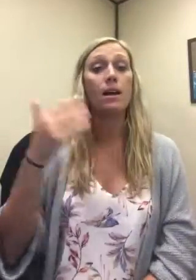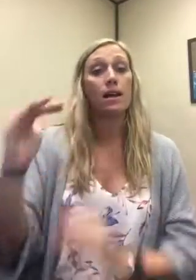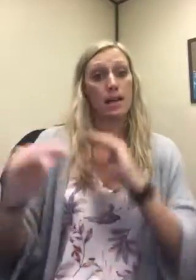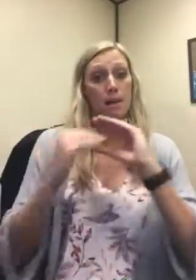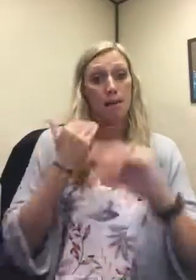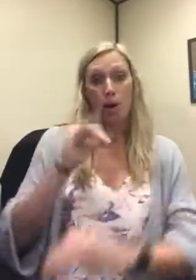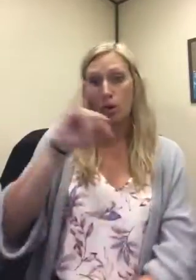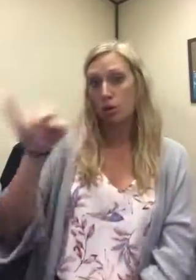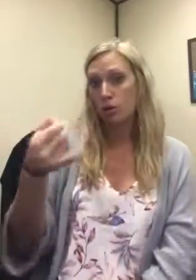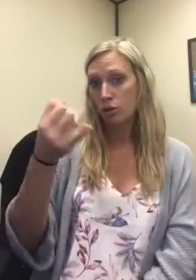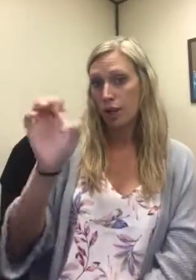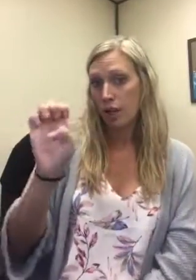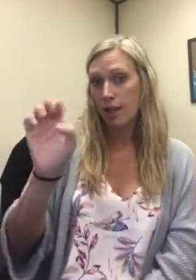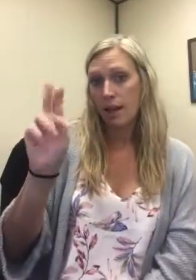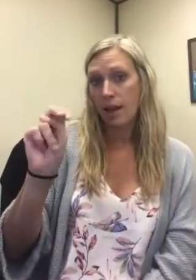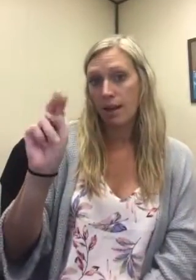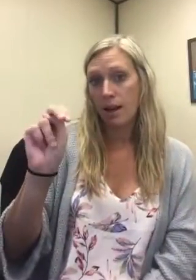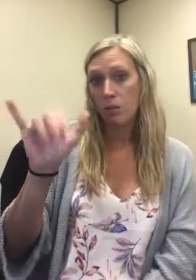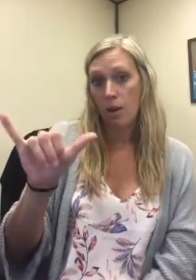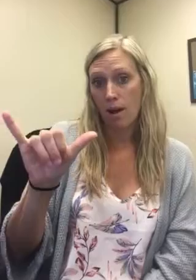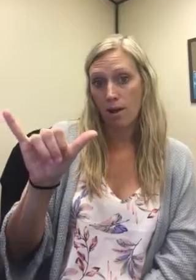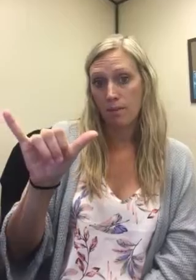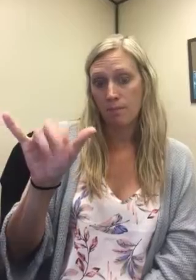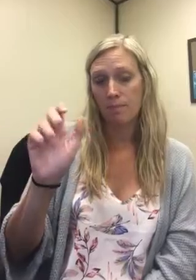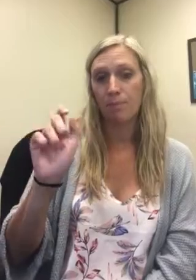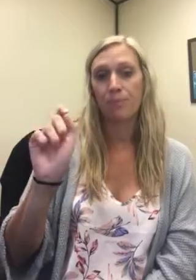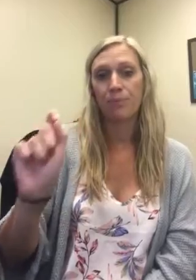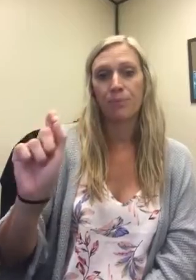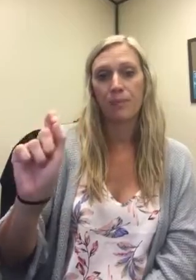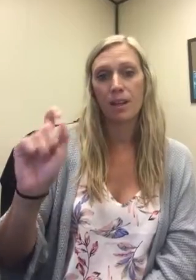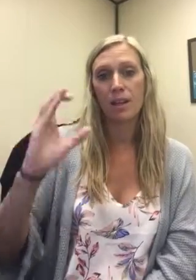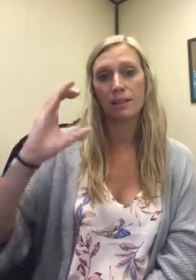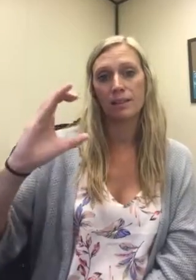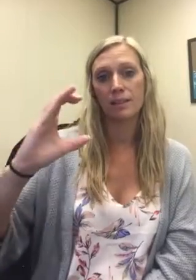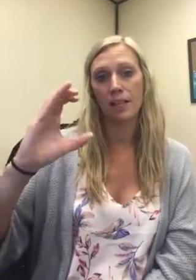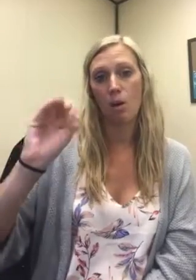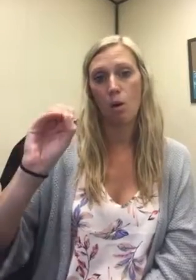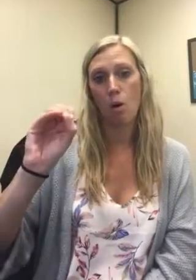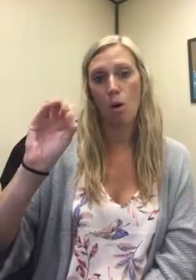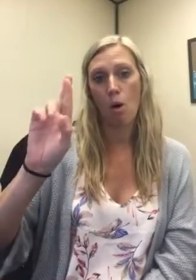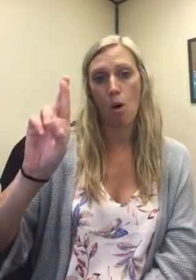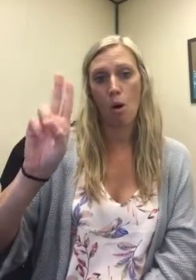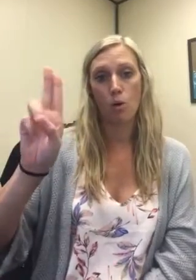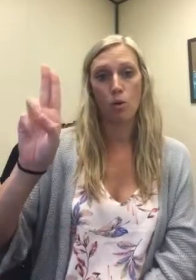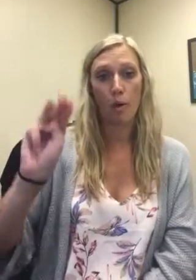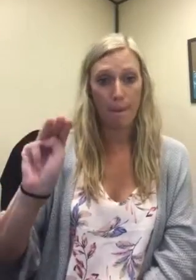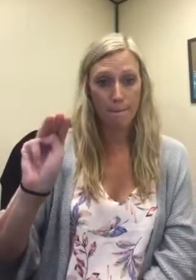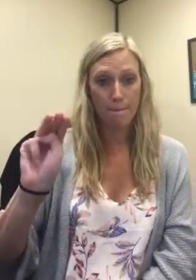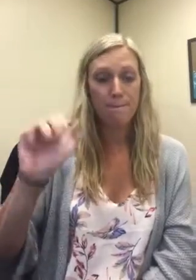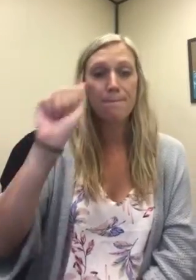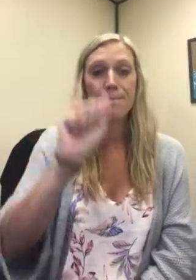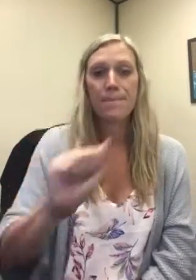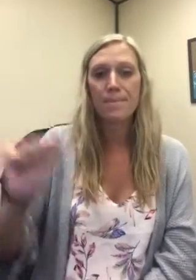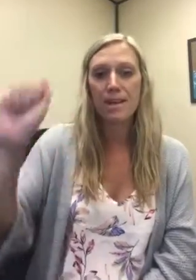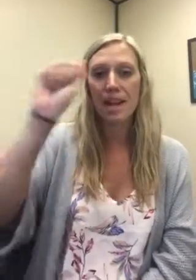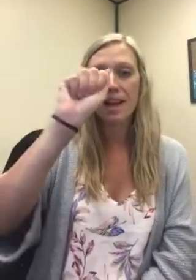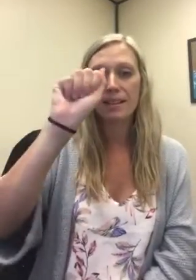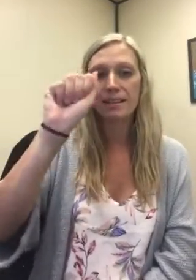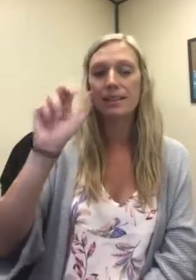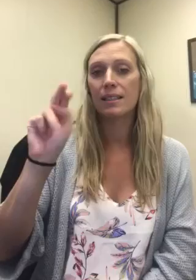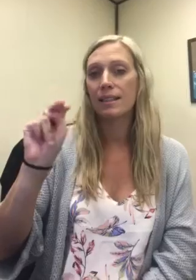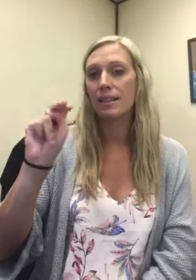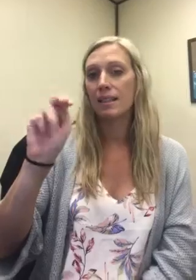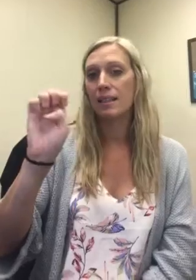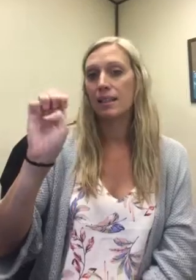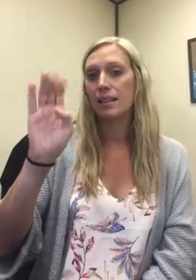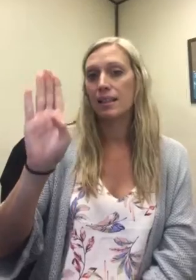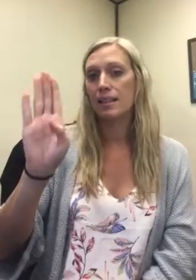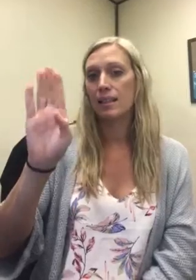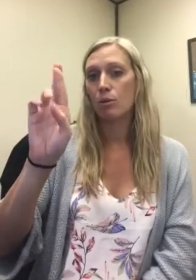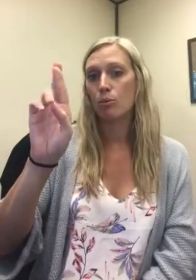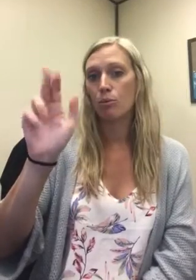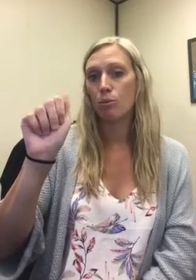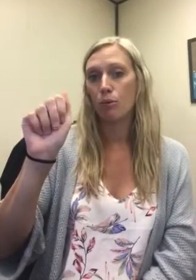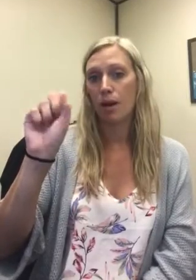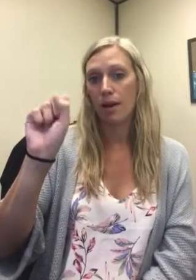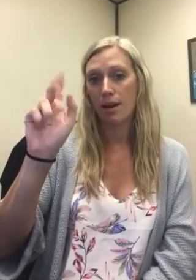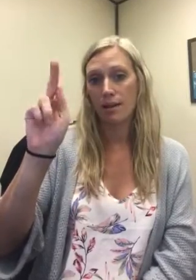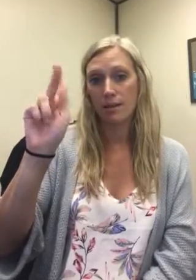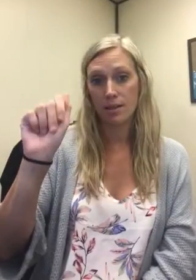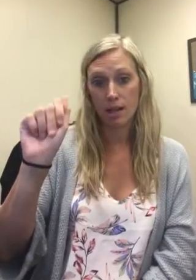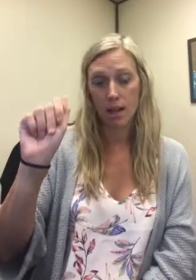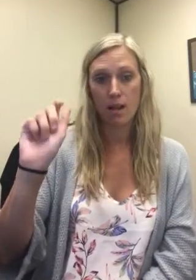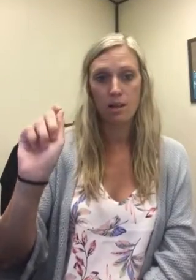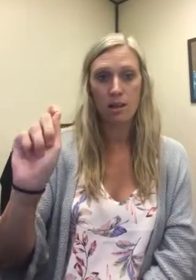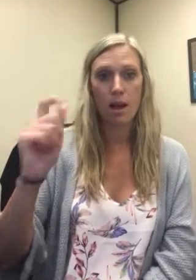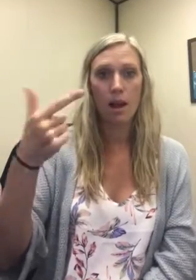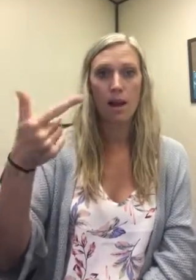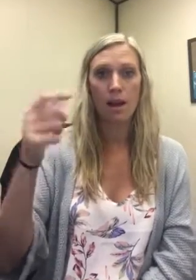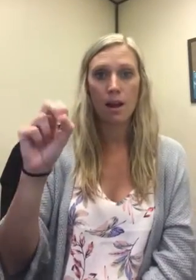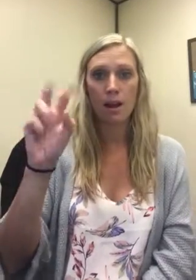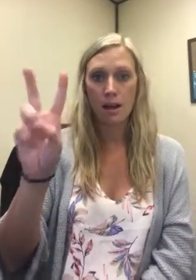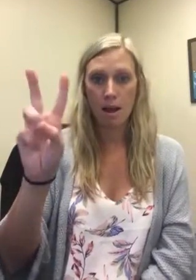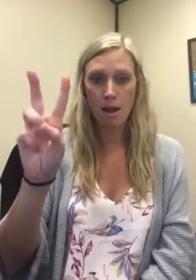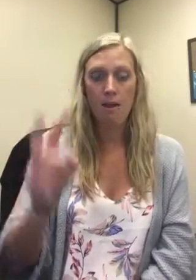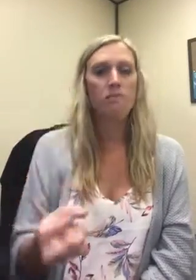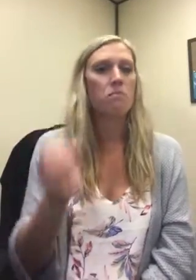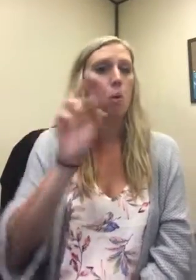My email is jenny.corum@nebraska.gov